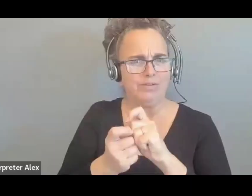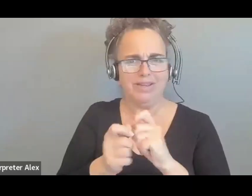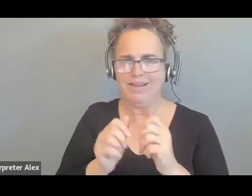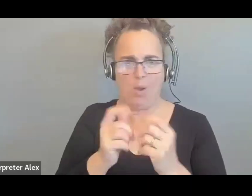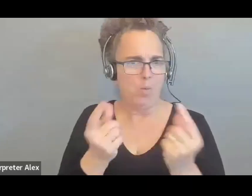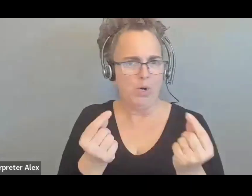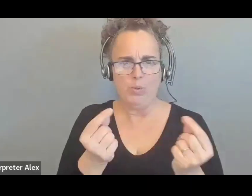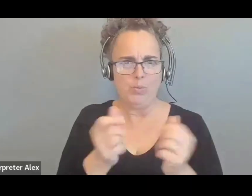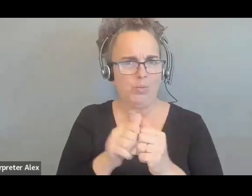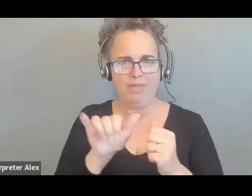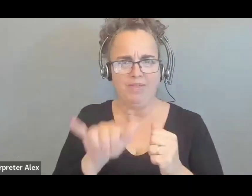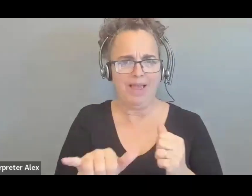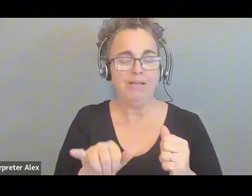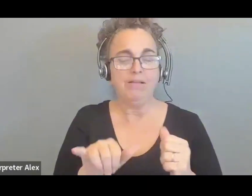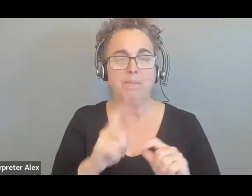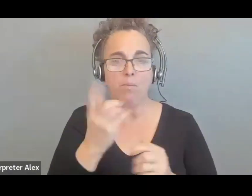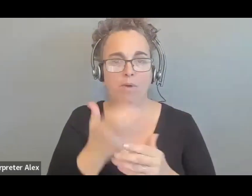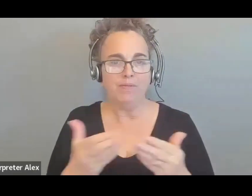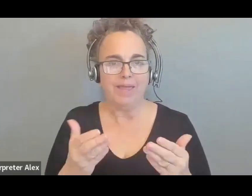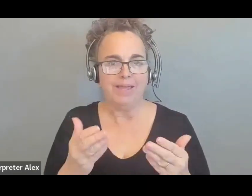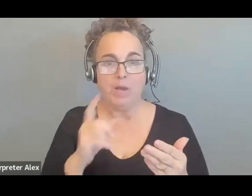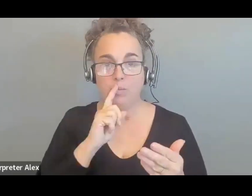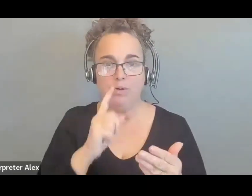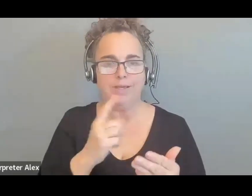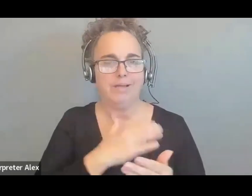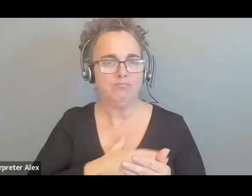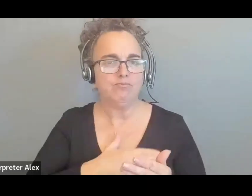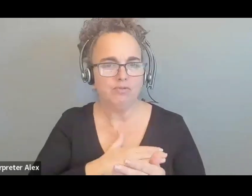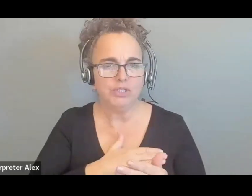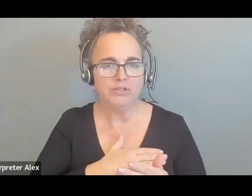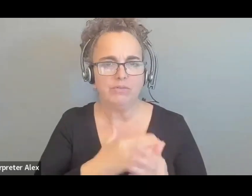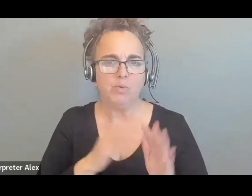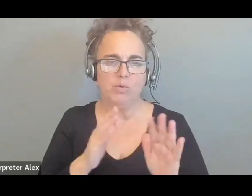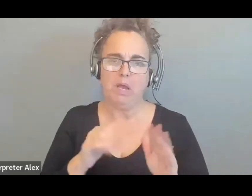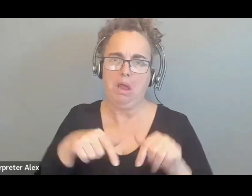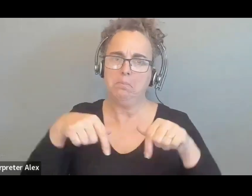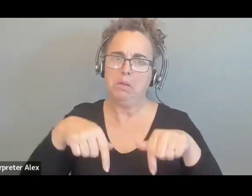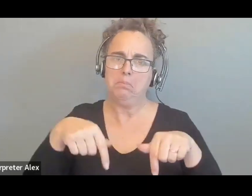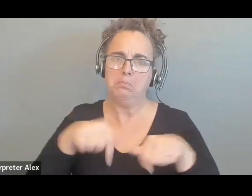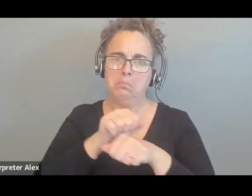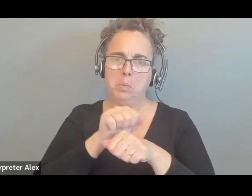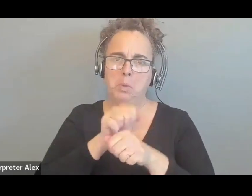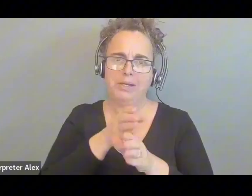So I think one thing I've really appreciated in the last, I've been in this space, which is wild,